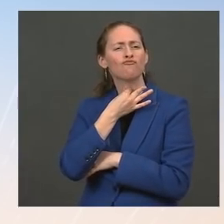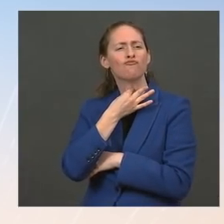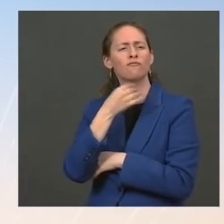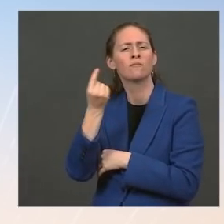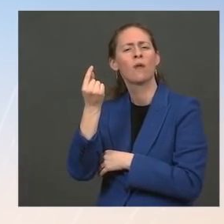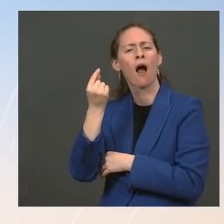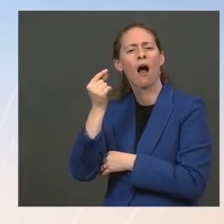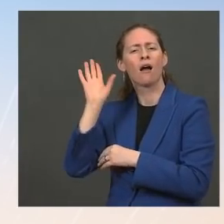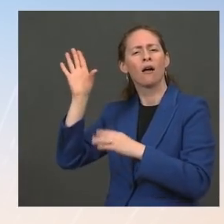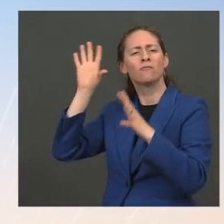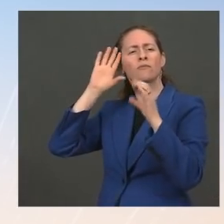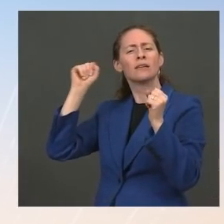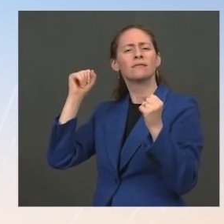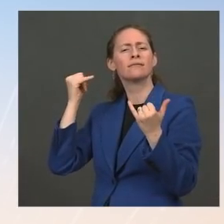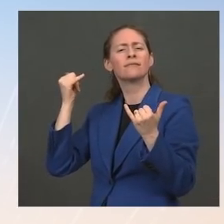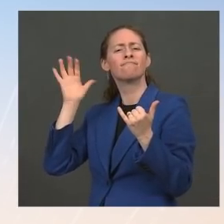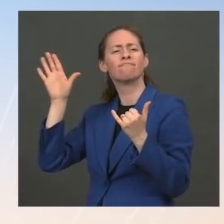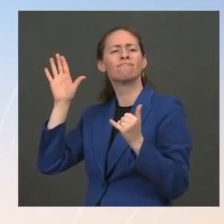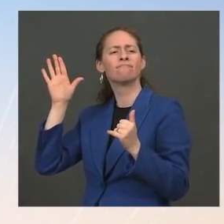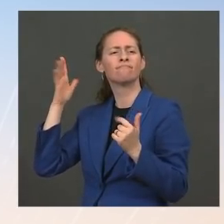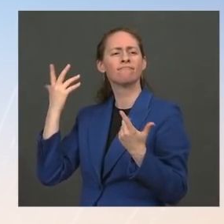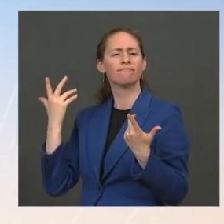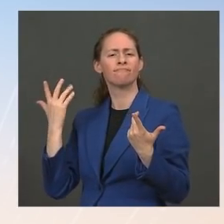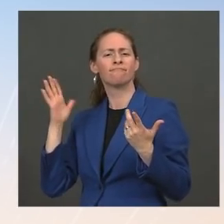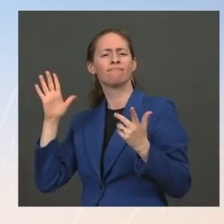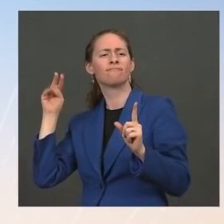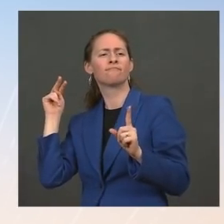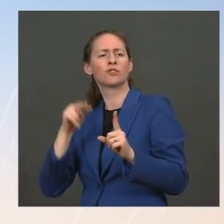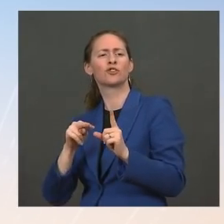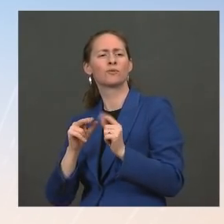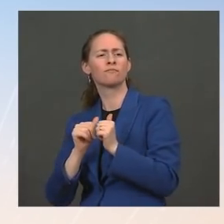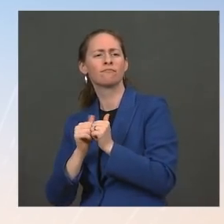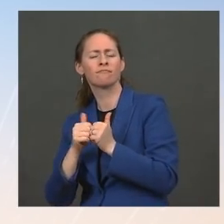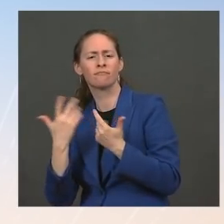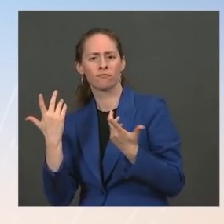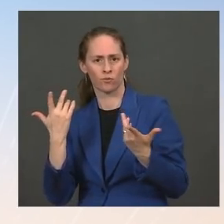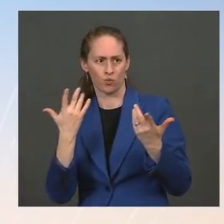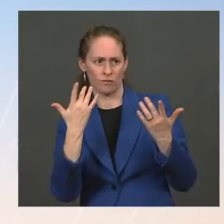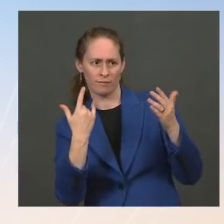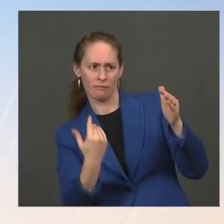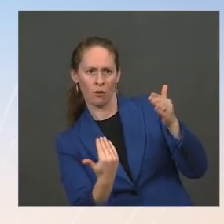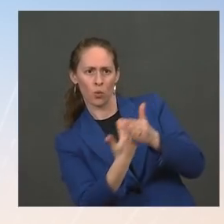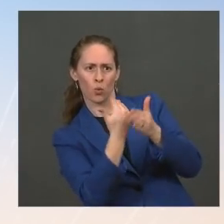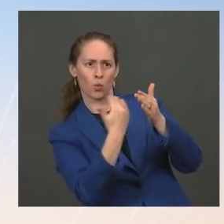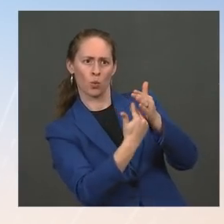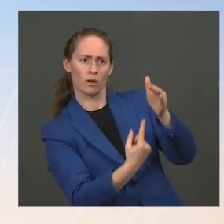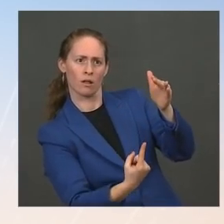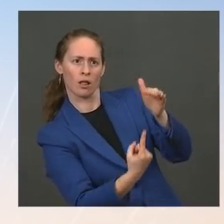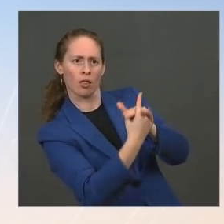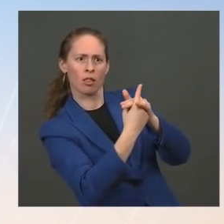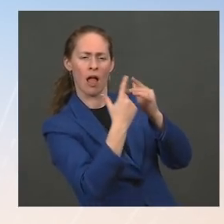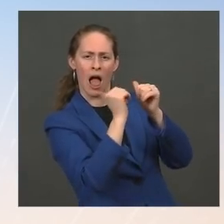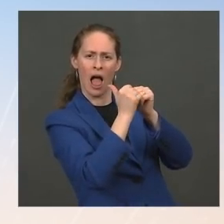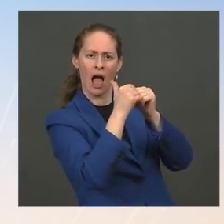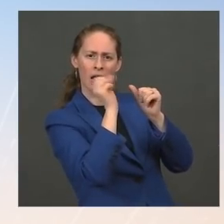I mean, is that -- is there a big run-up before we're actually able to do that? Ms. Psaki: I wouldn't say that. I think it's something that we are in close touch,